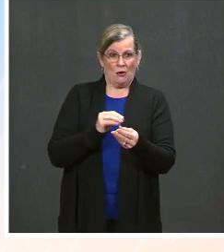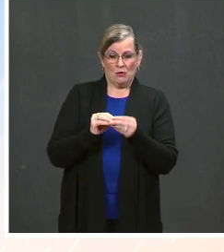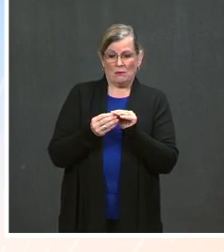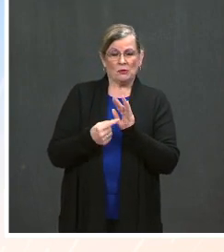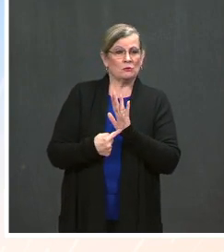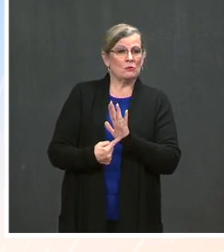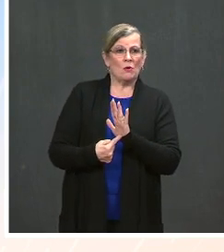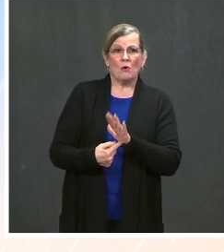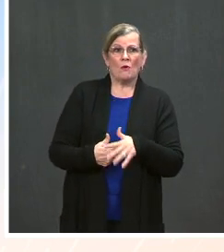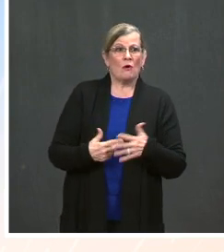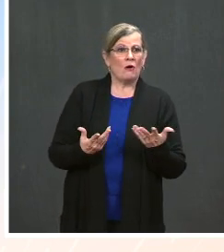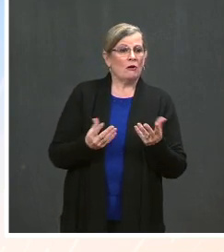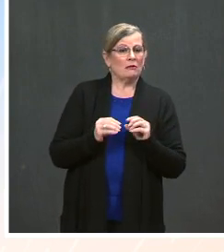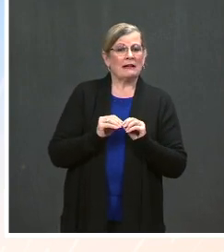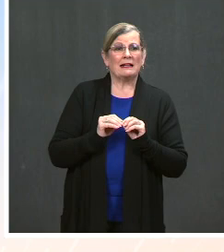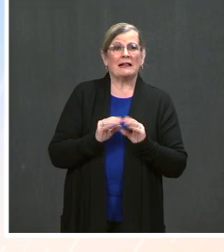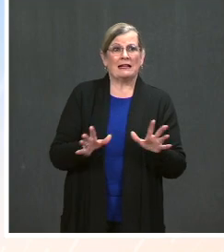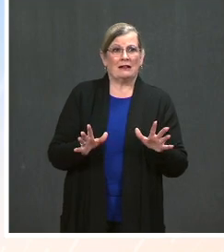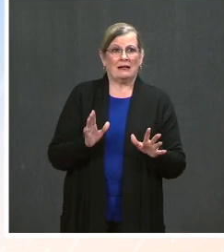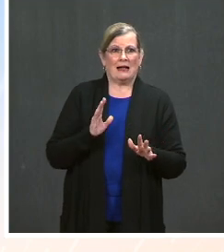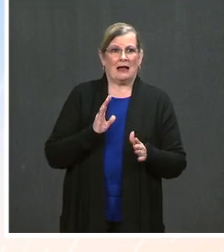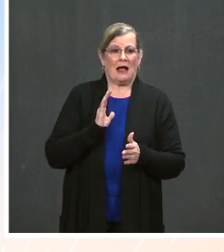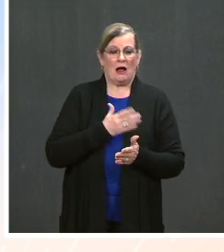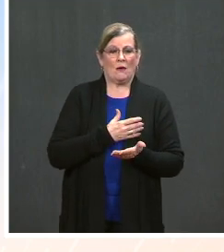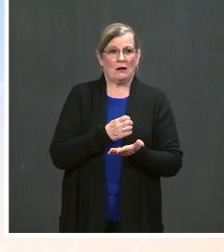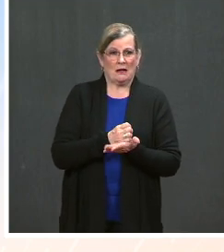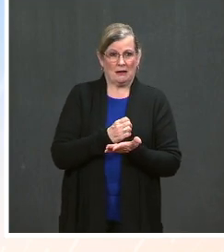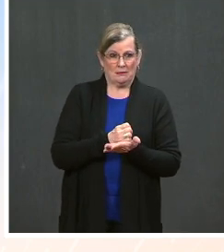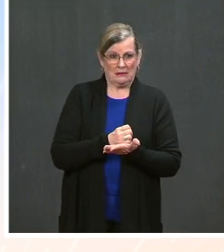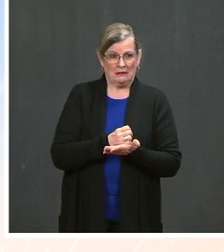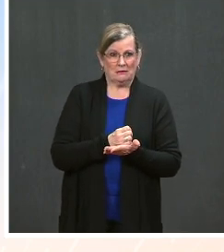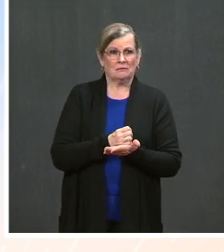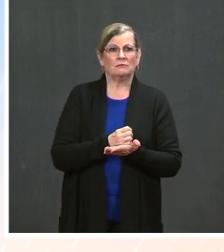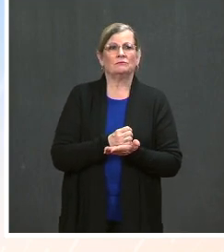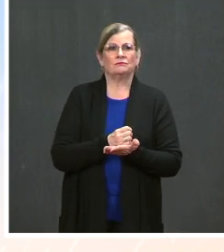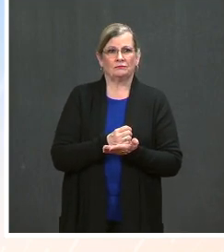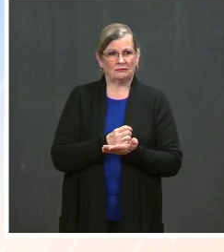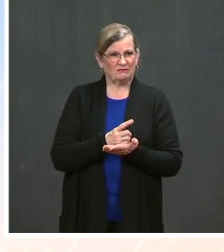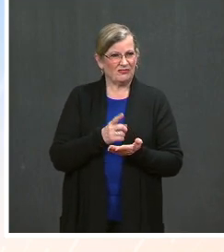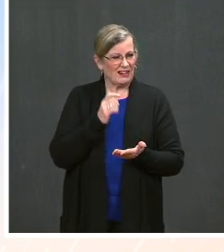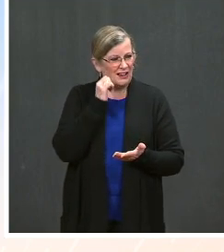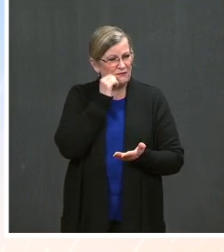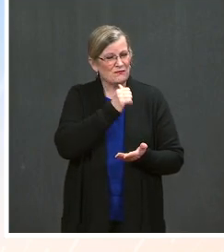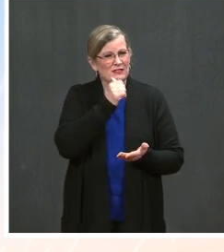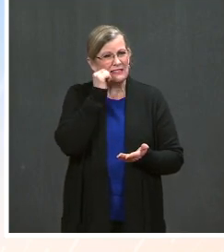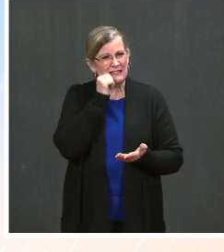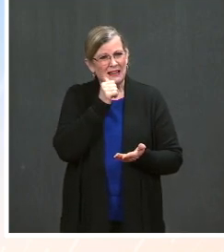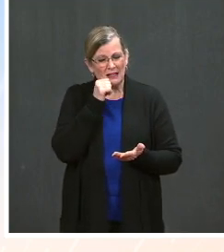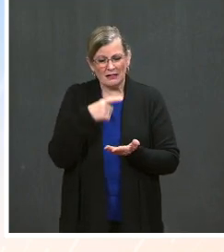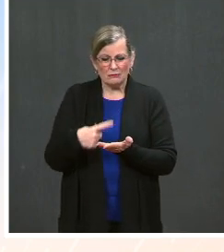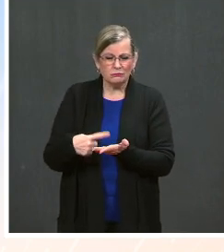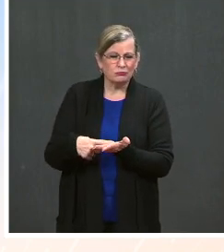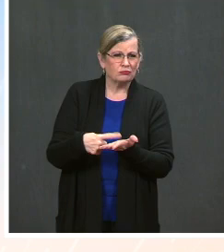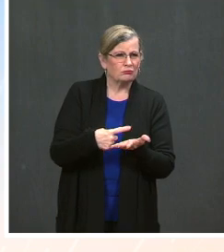this is about the conversations Americans are having at kitchen tables all across our country. Over the last two weeks, I've talked to parents;